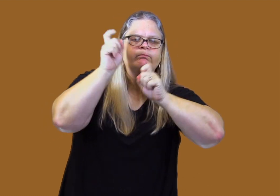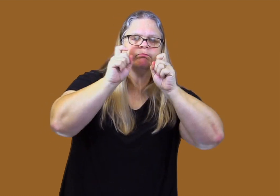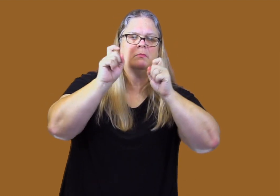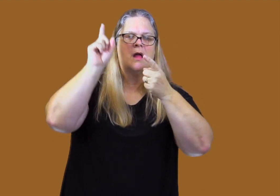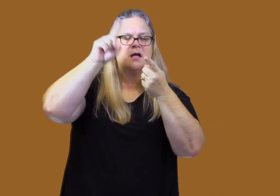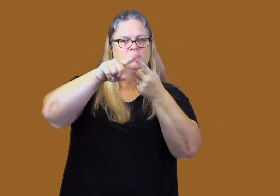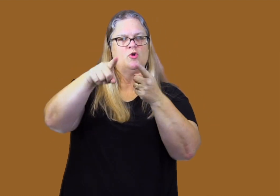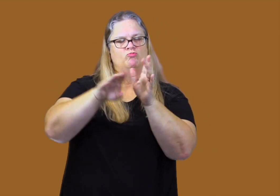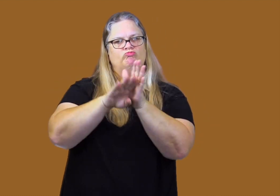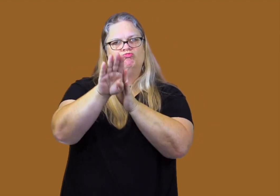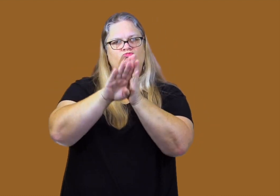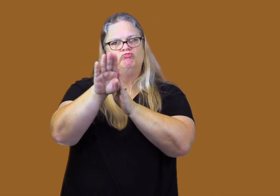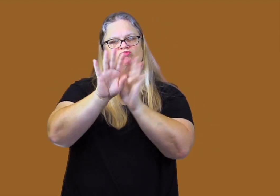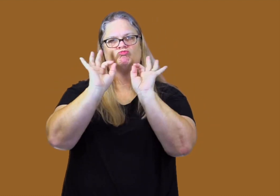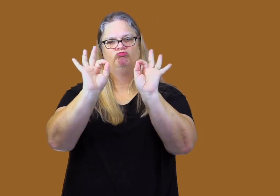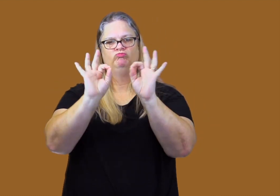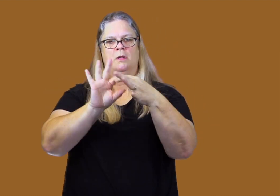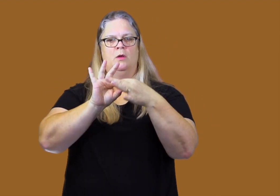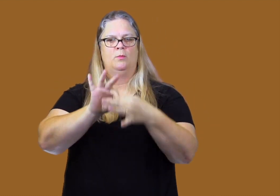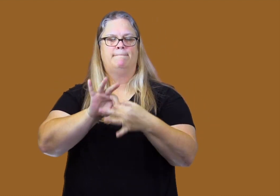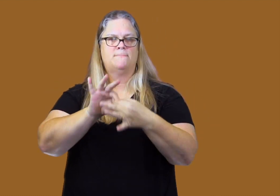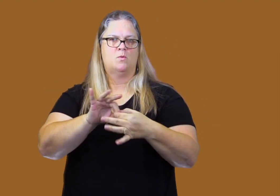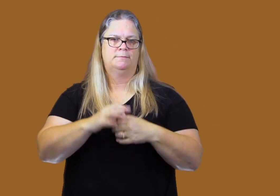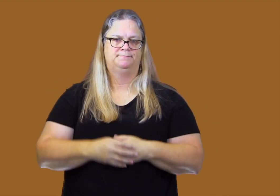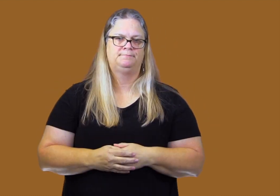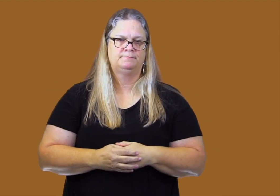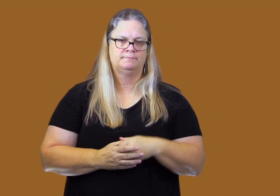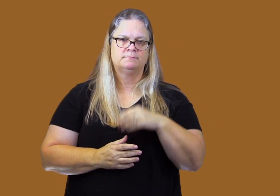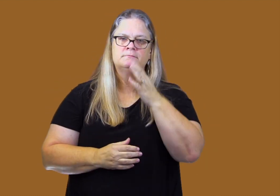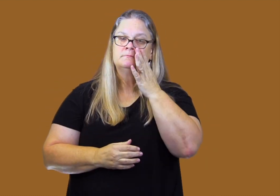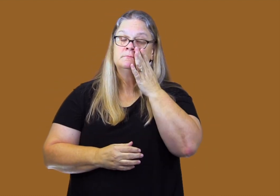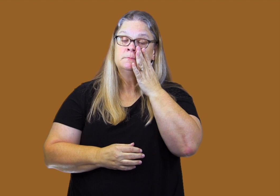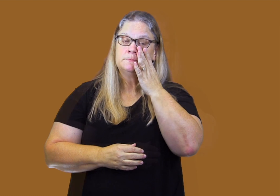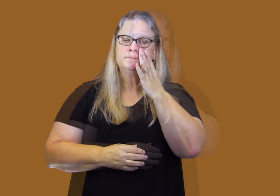with your facial expressions until you're able to develop that rapport.